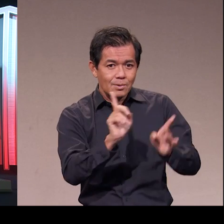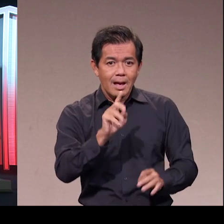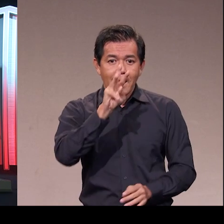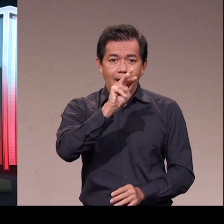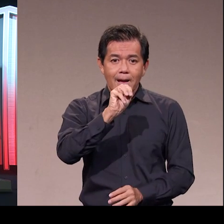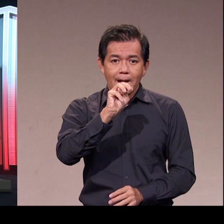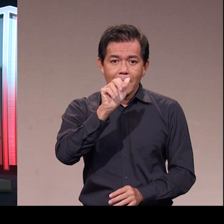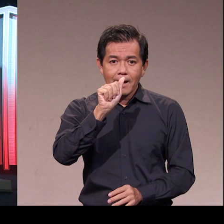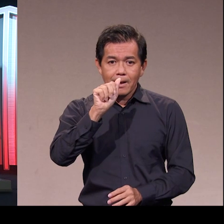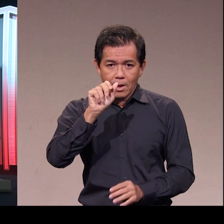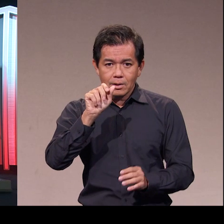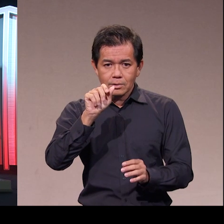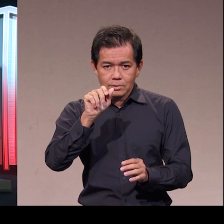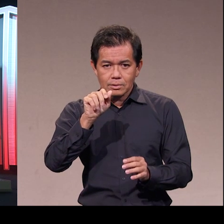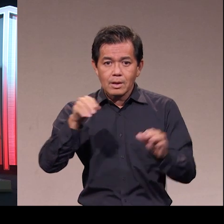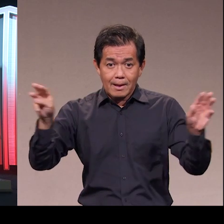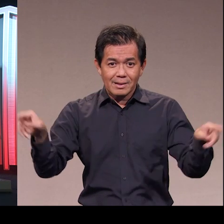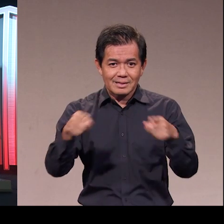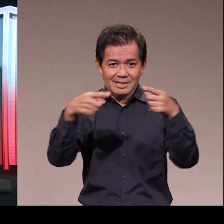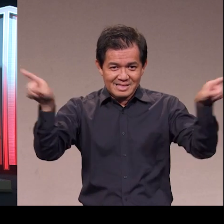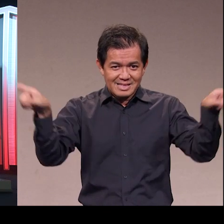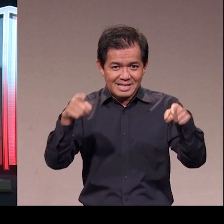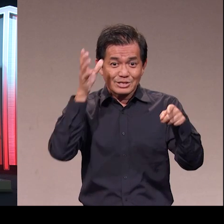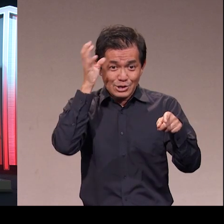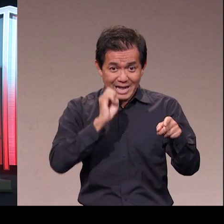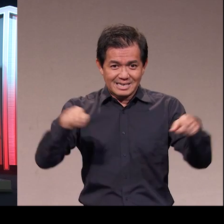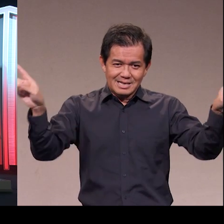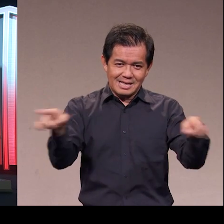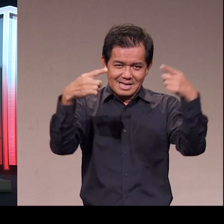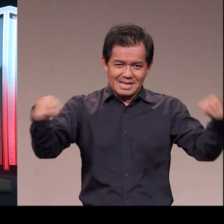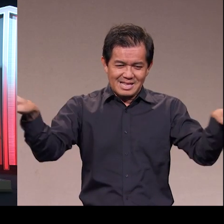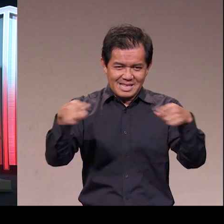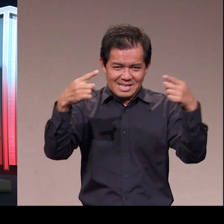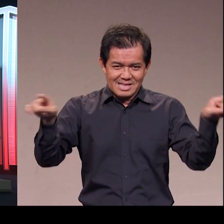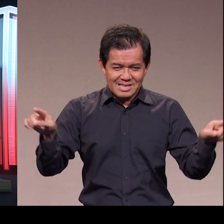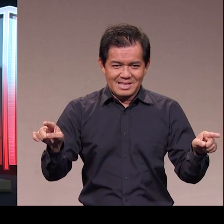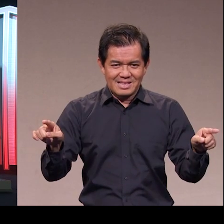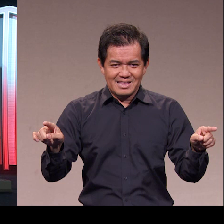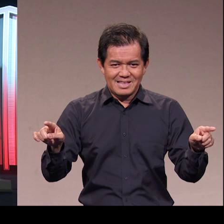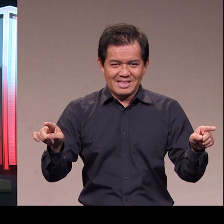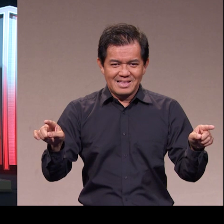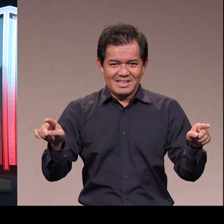This is Marsiling Chinese Orchestra, performing here,